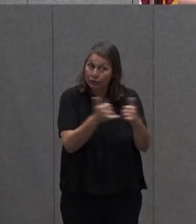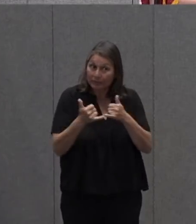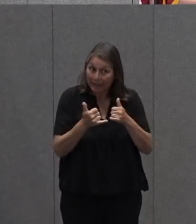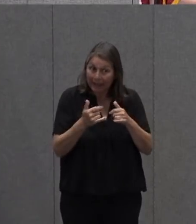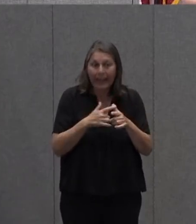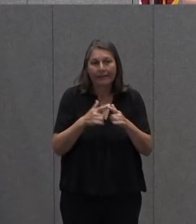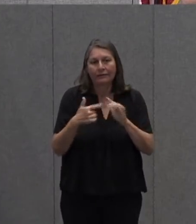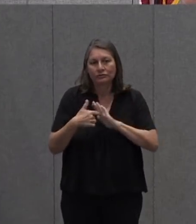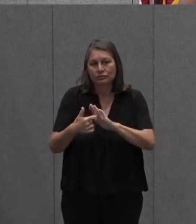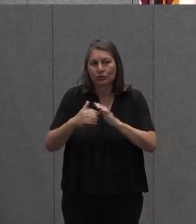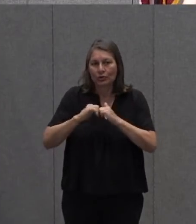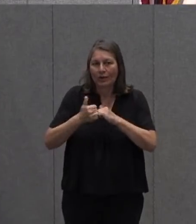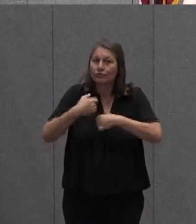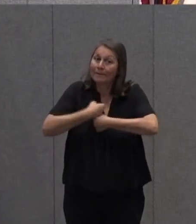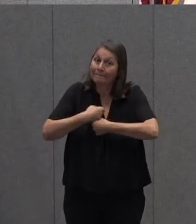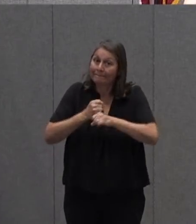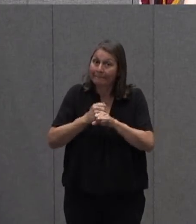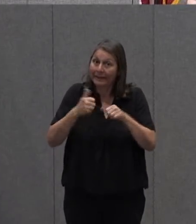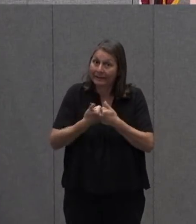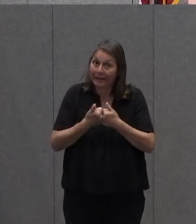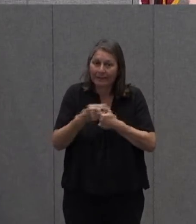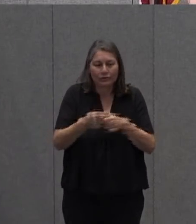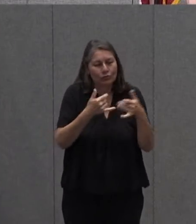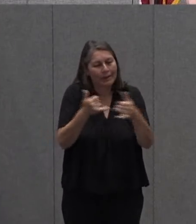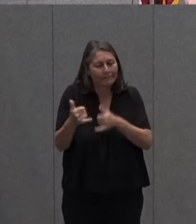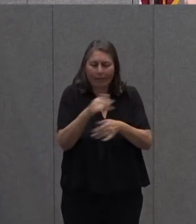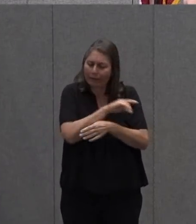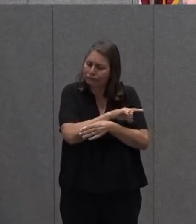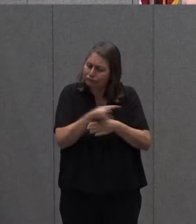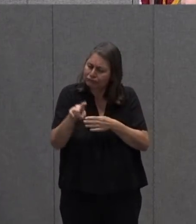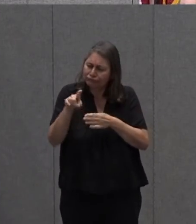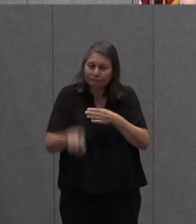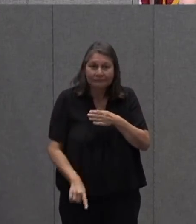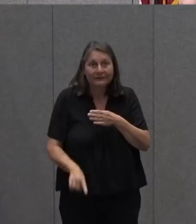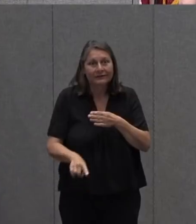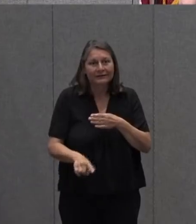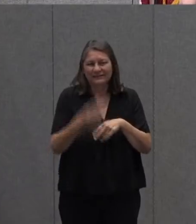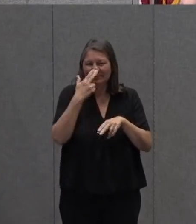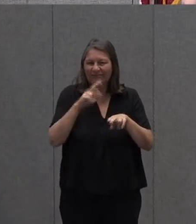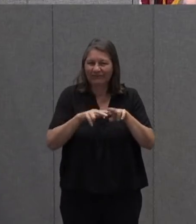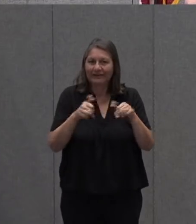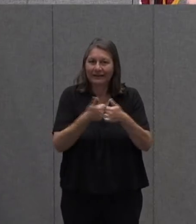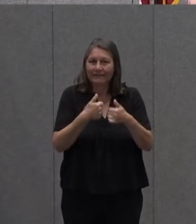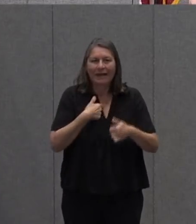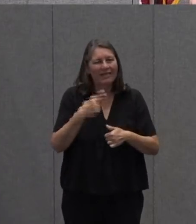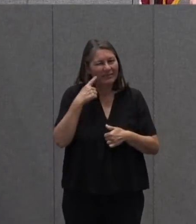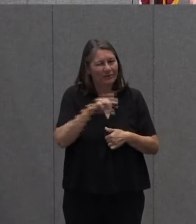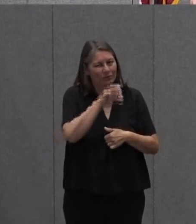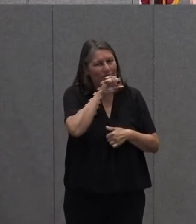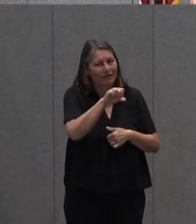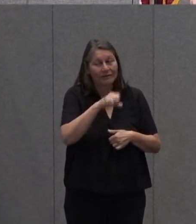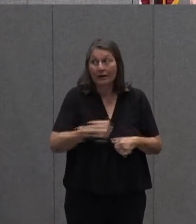so you can play it all weekend long. It's a pretty fabulous game. I think you're gonna love it. I'm really excited because I've never